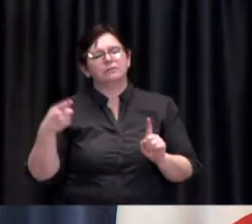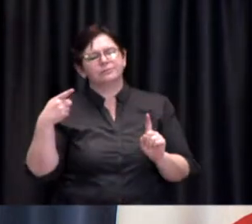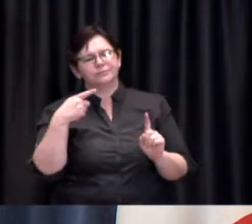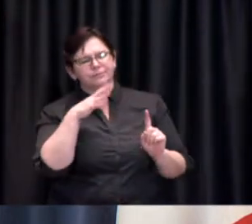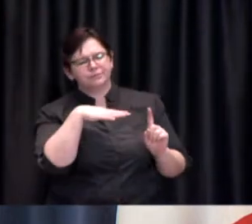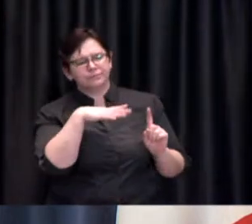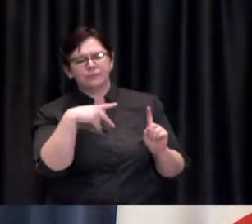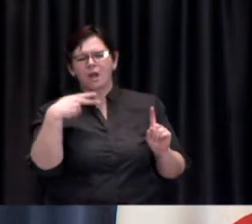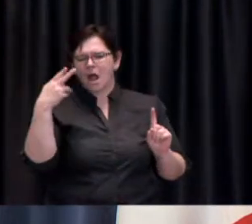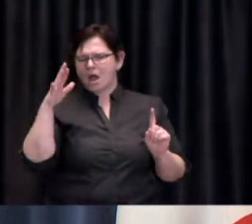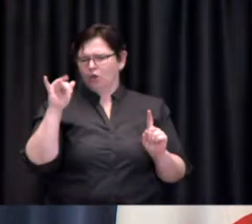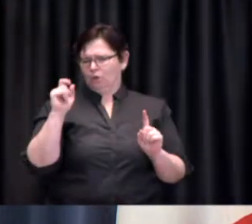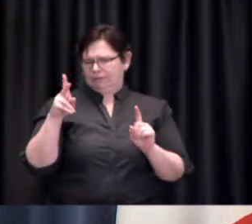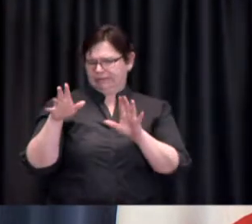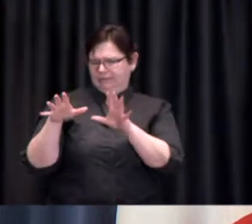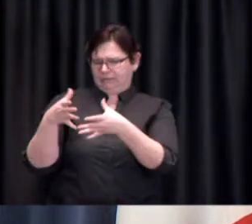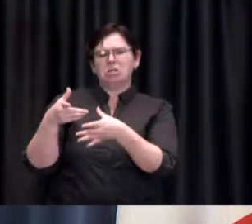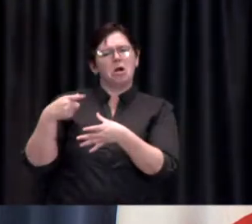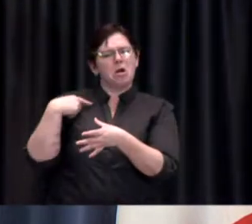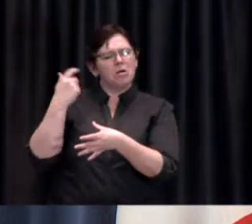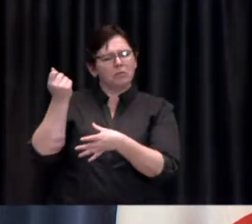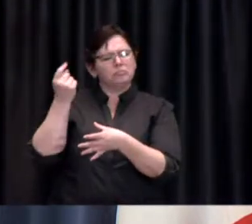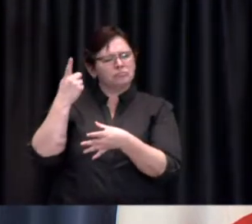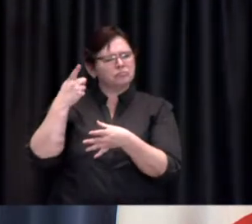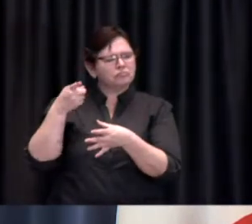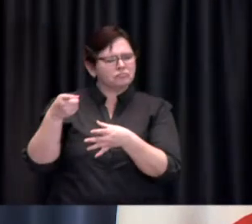and part of the province's phase one rollout